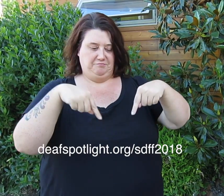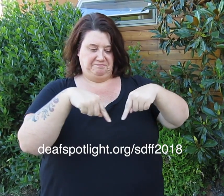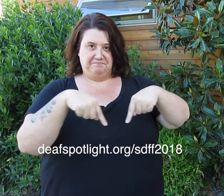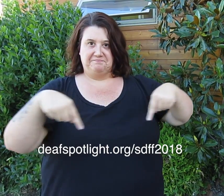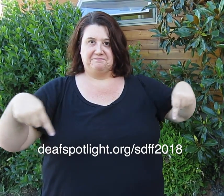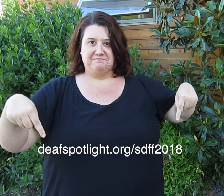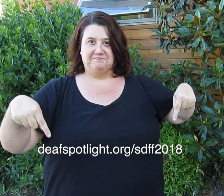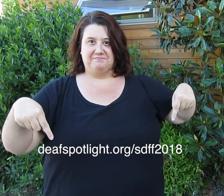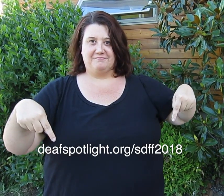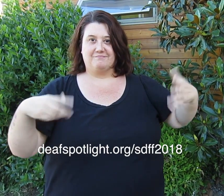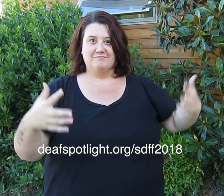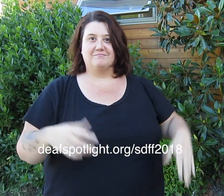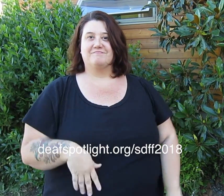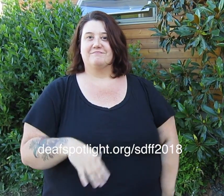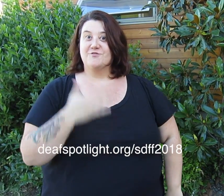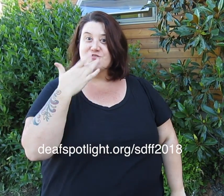deafspotlight.org/sdff2018